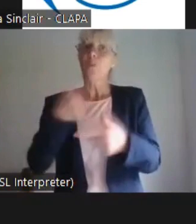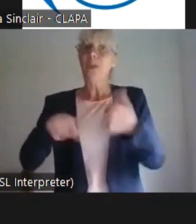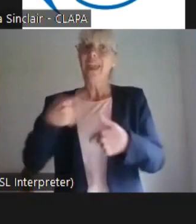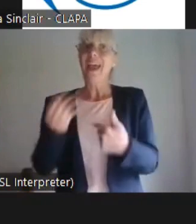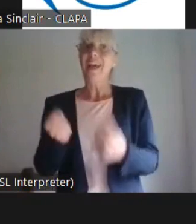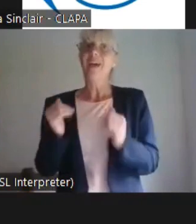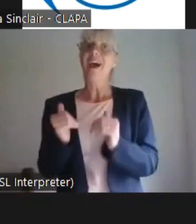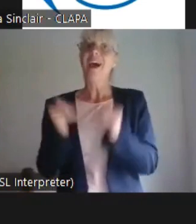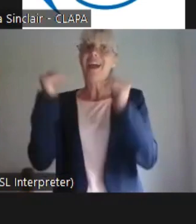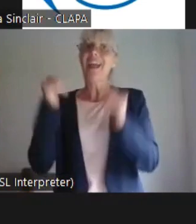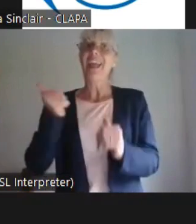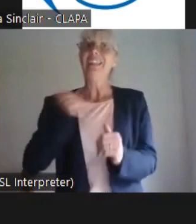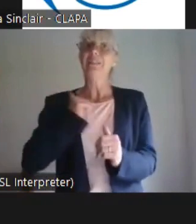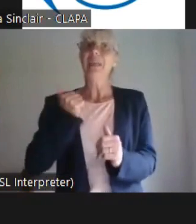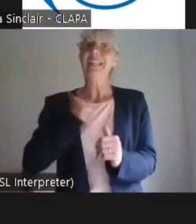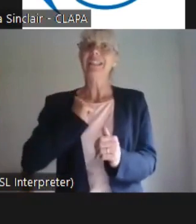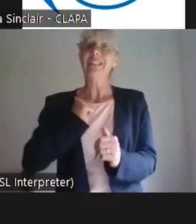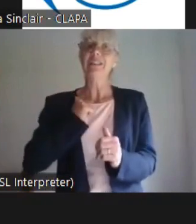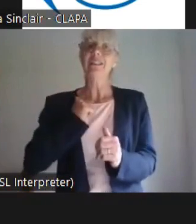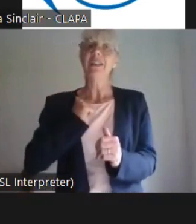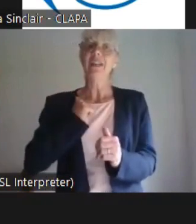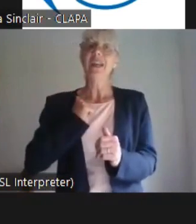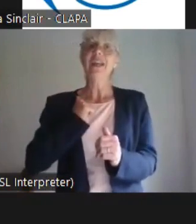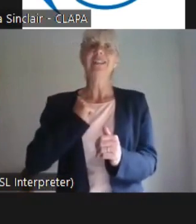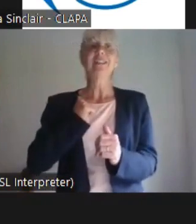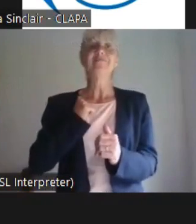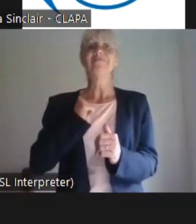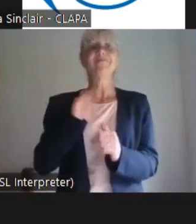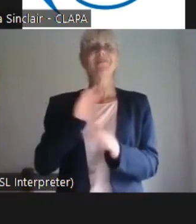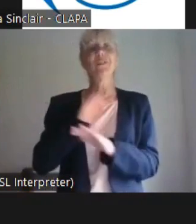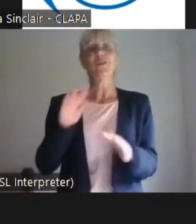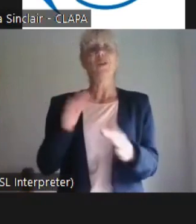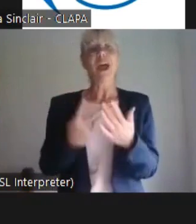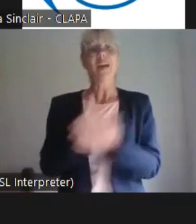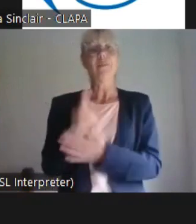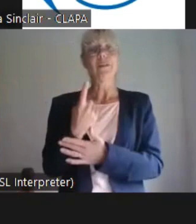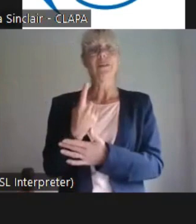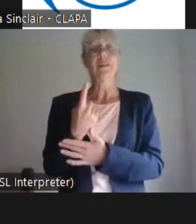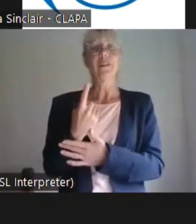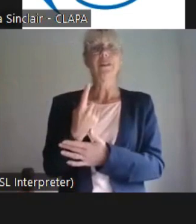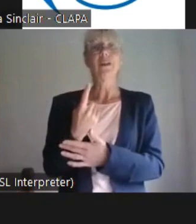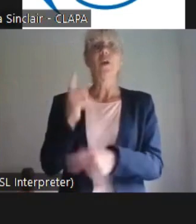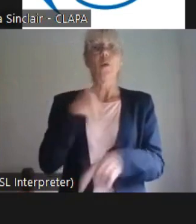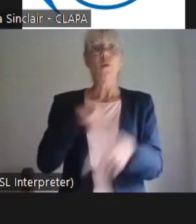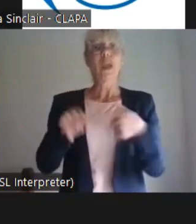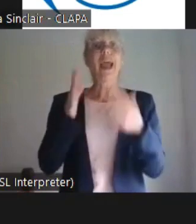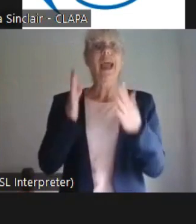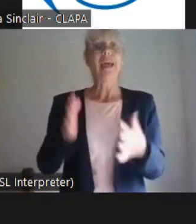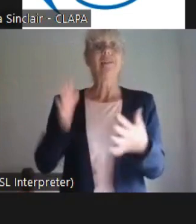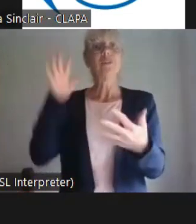actually that's not so much the case and I think we also have to bear in mind the fact that it's